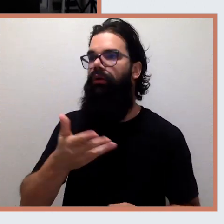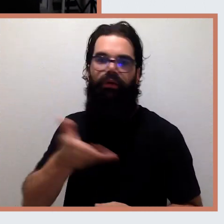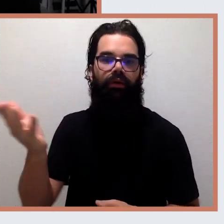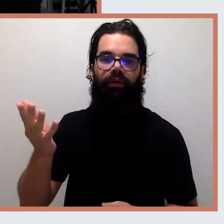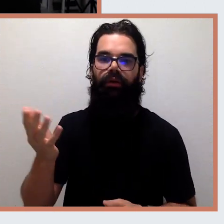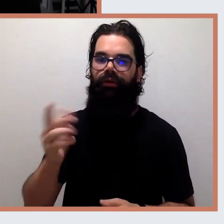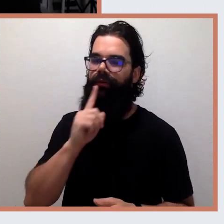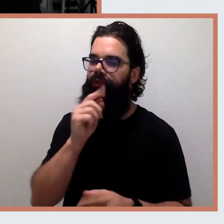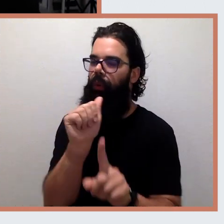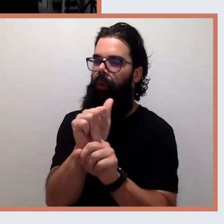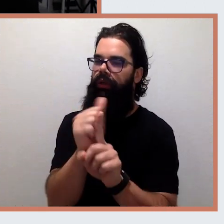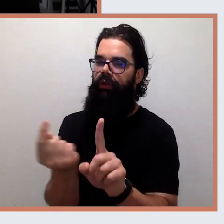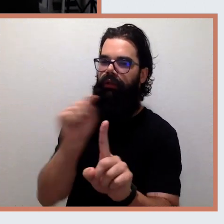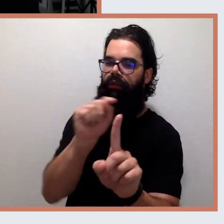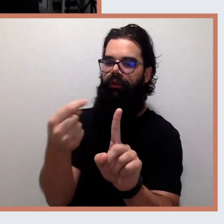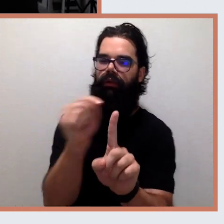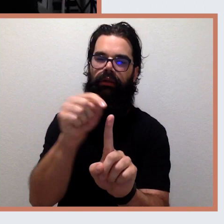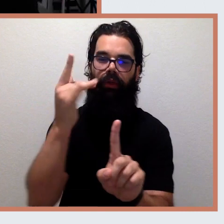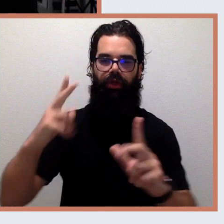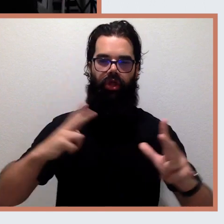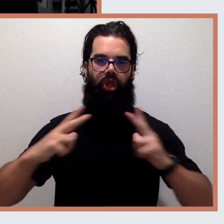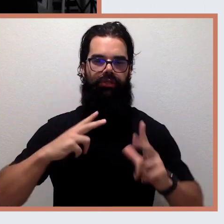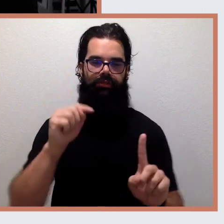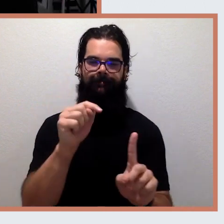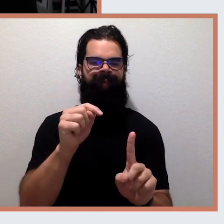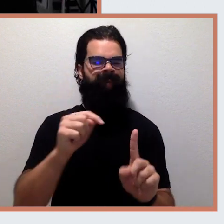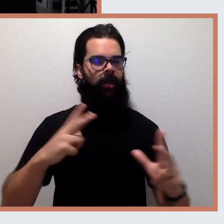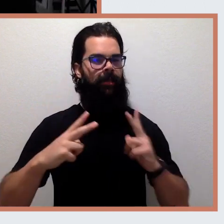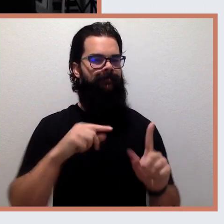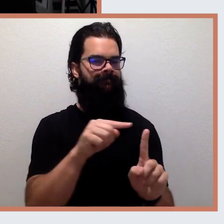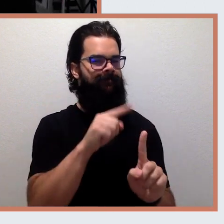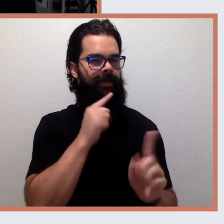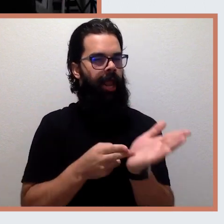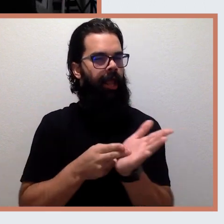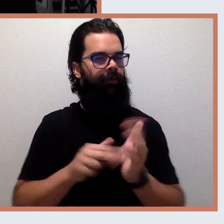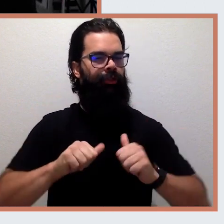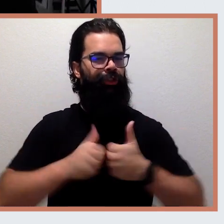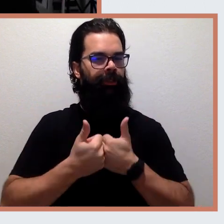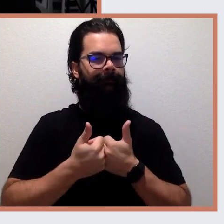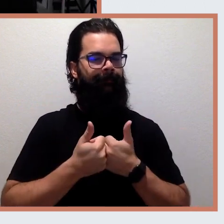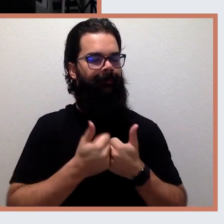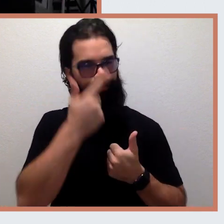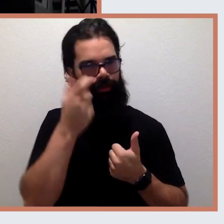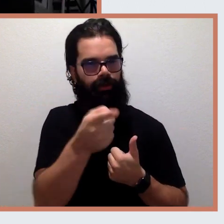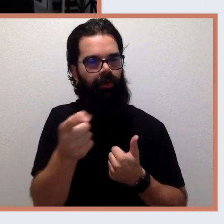you know, so it's a tricky time right now in Hollywood. It's very tricky. Honestly, it's very challenging